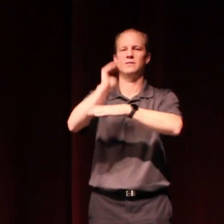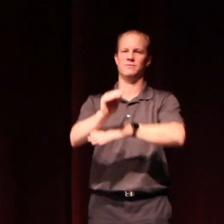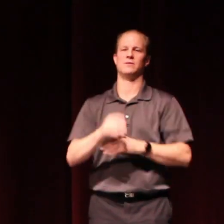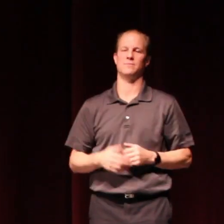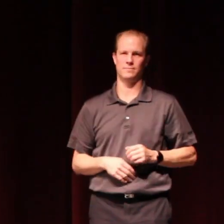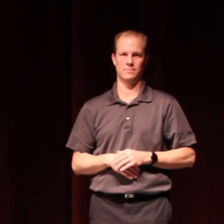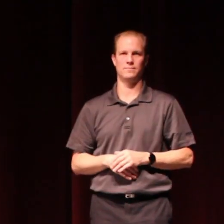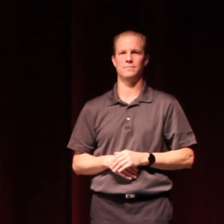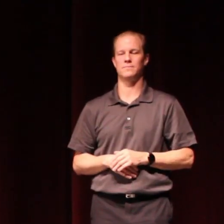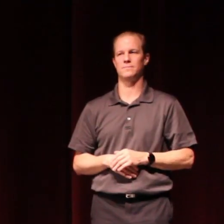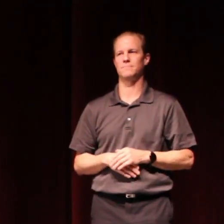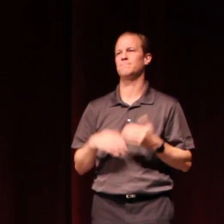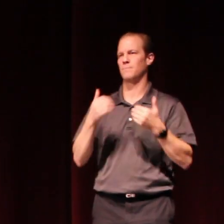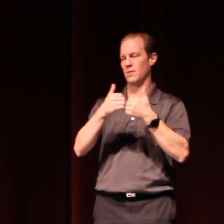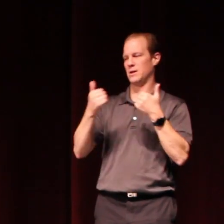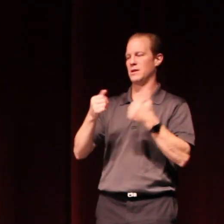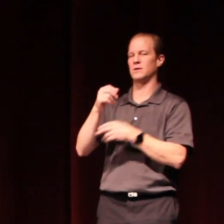Next is Joel Spotts.